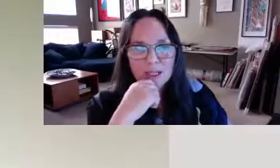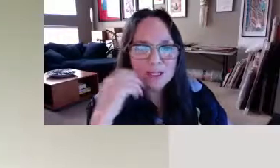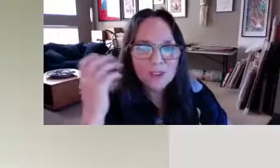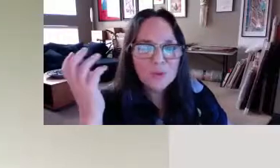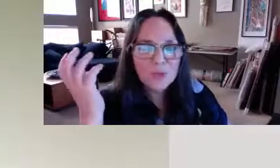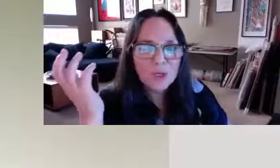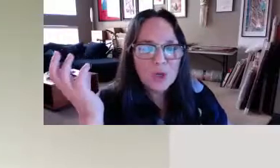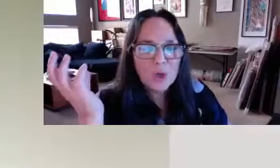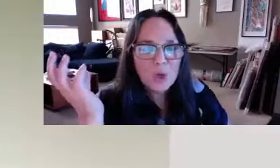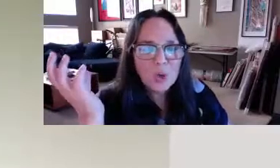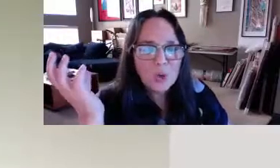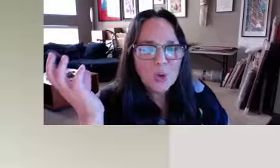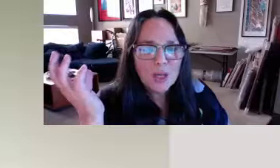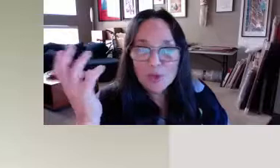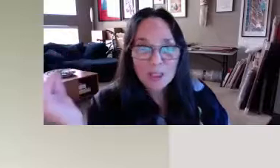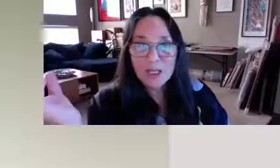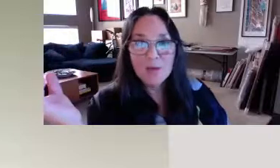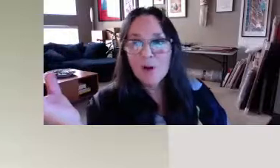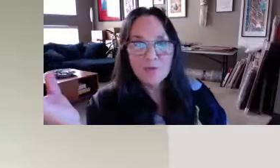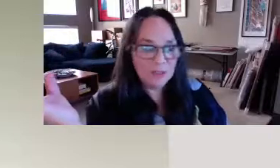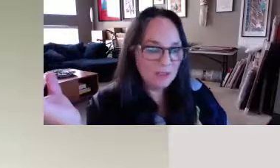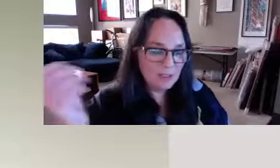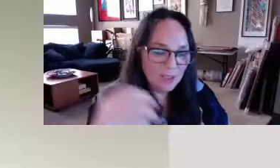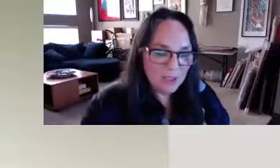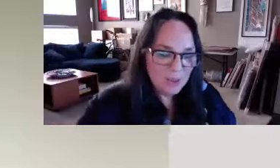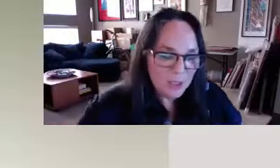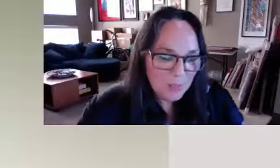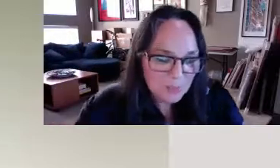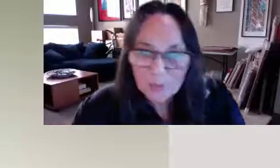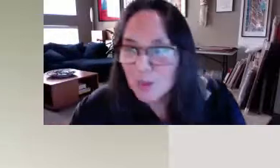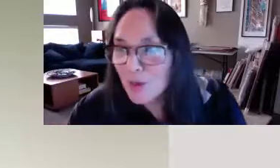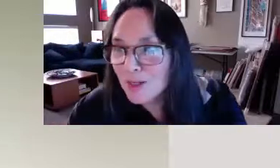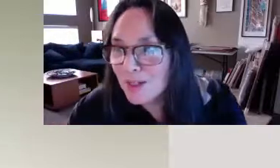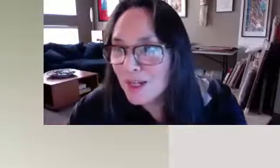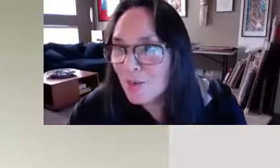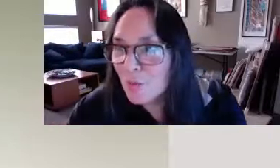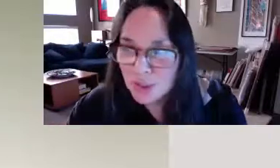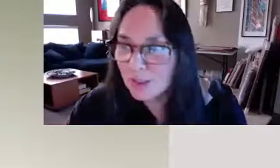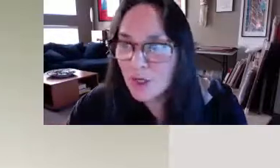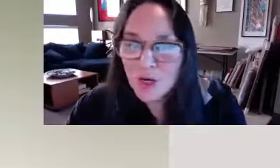and it's so like and you hear it often indigenous people not only artists saying we're still here!